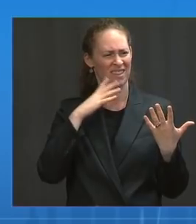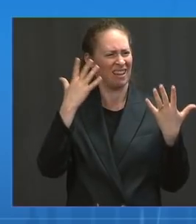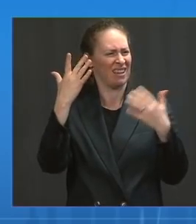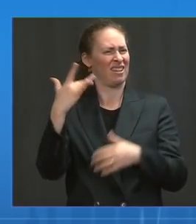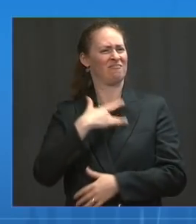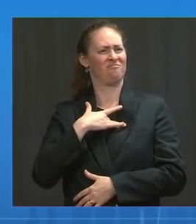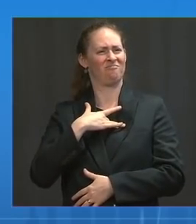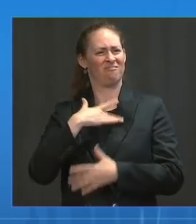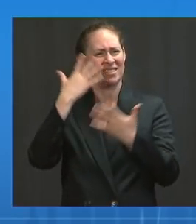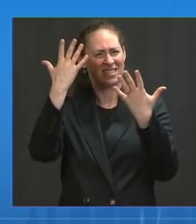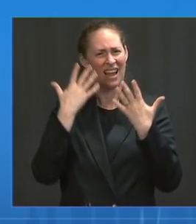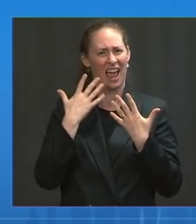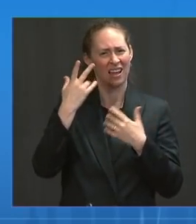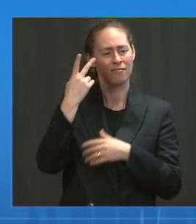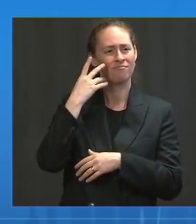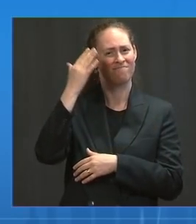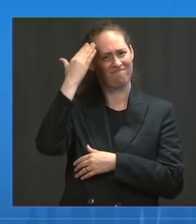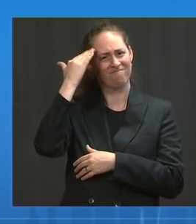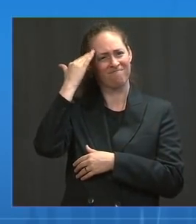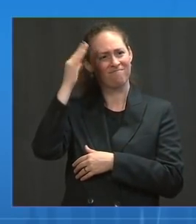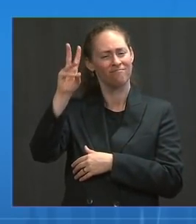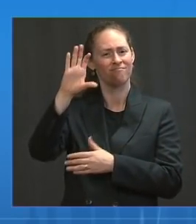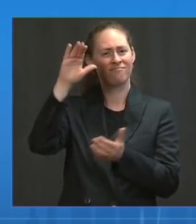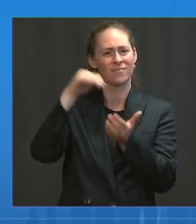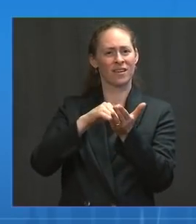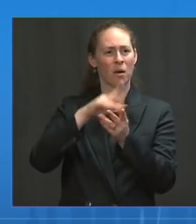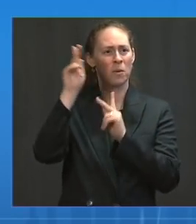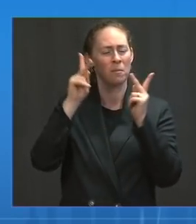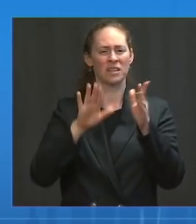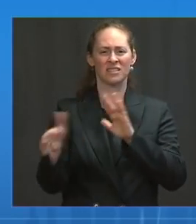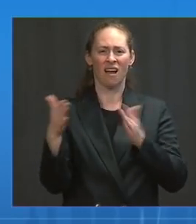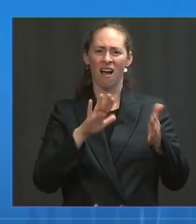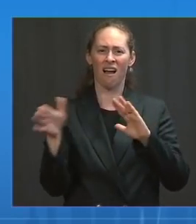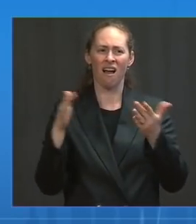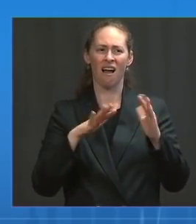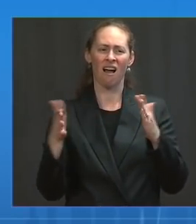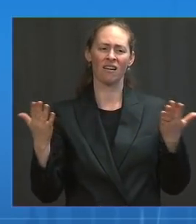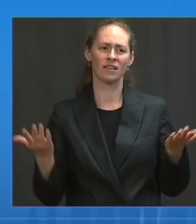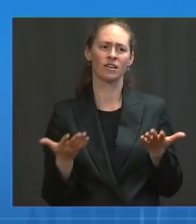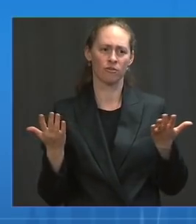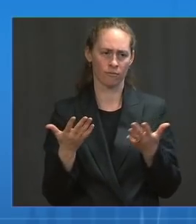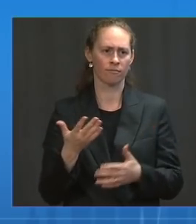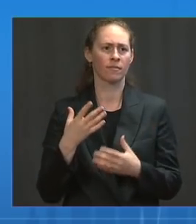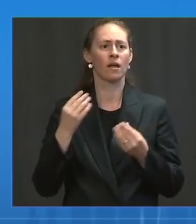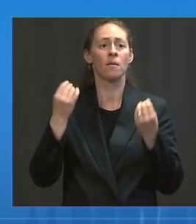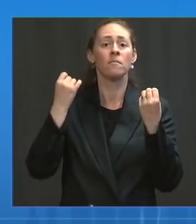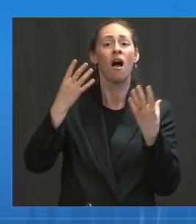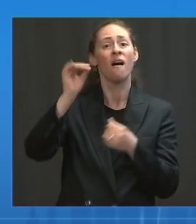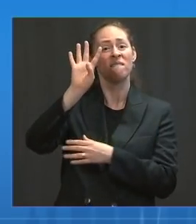and a total of 4 million lives around the world. With that, let me hand it over to Dr. Walensky. Dr. Walensky?